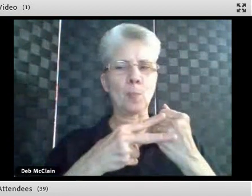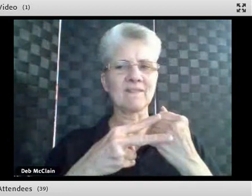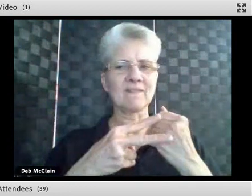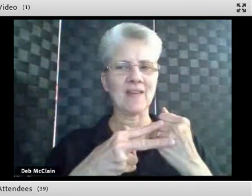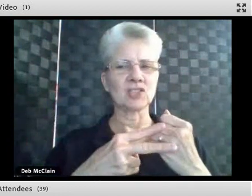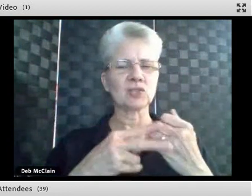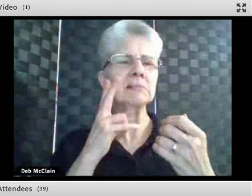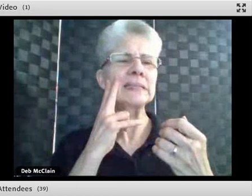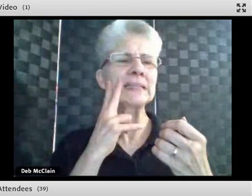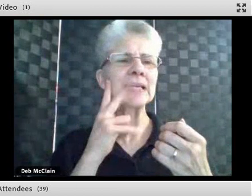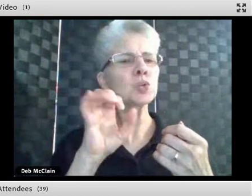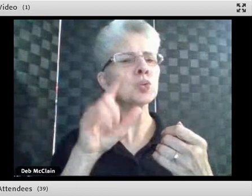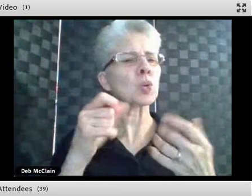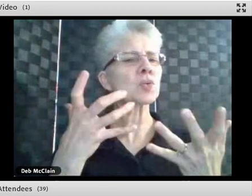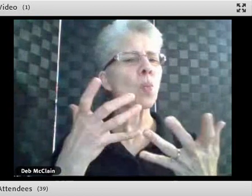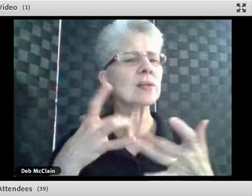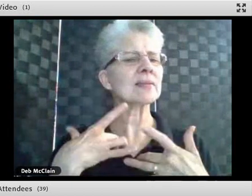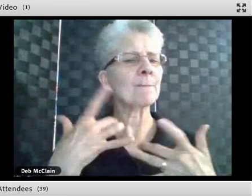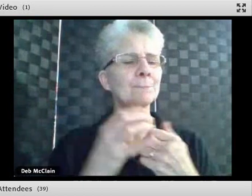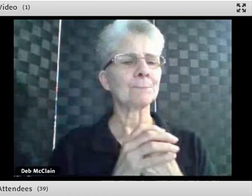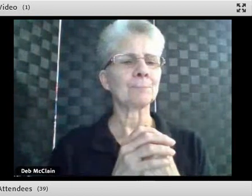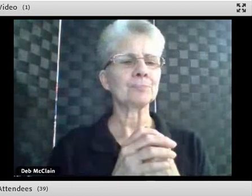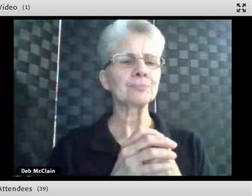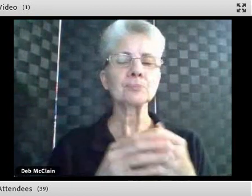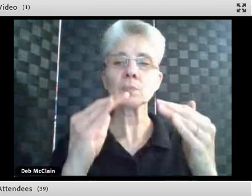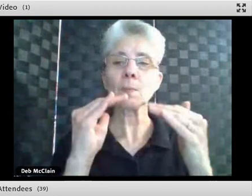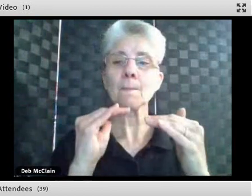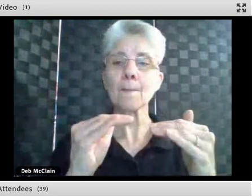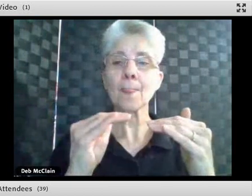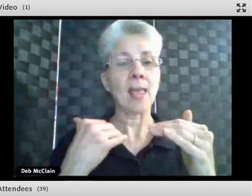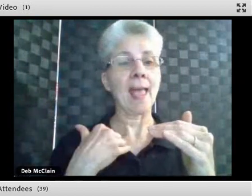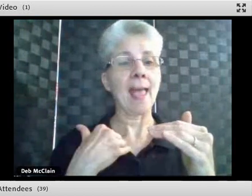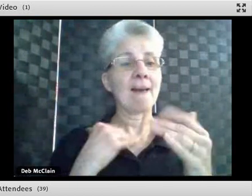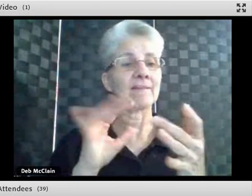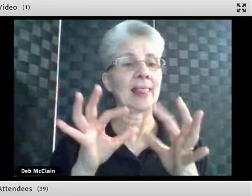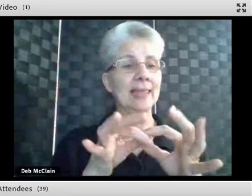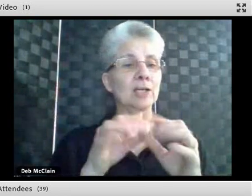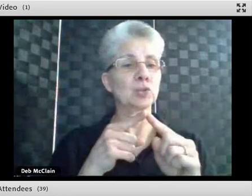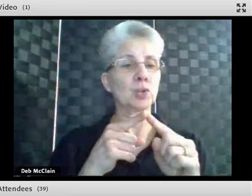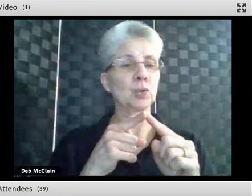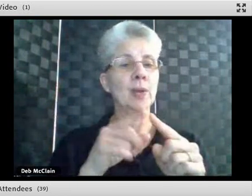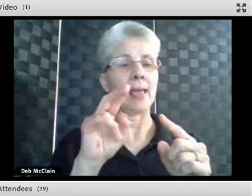to go see what tools are available. I also have here the link to the NDSA,